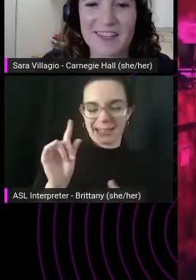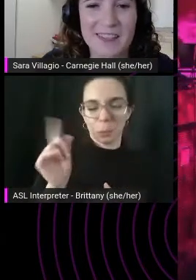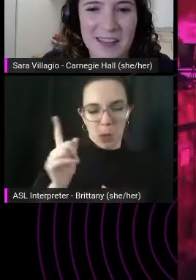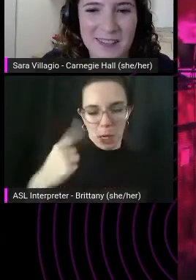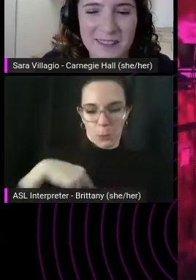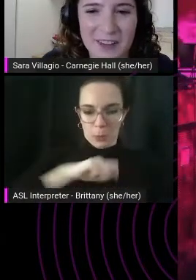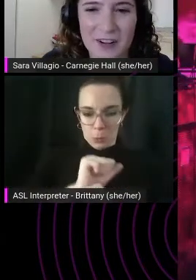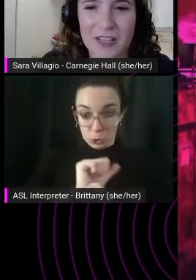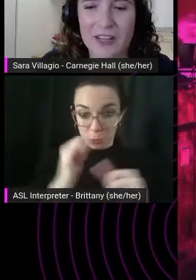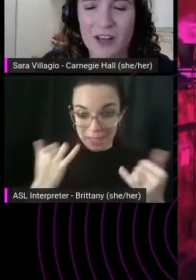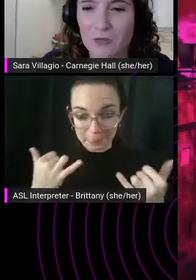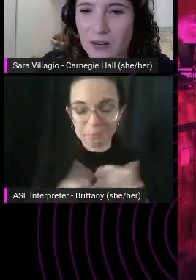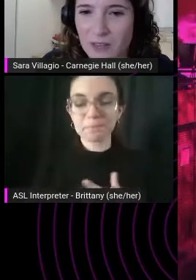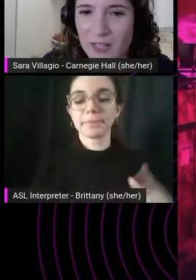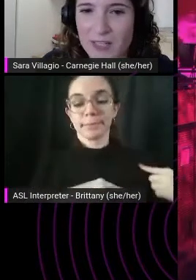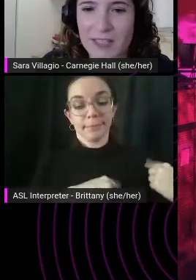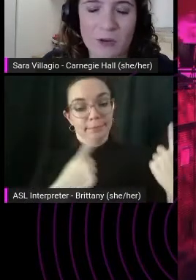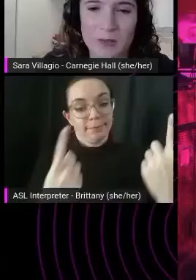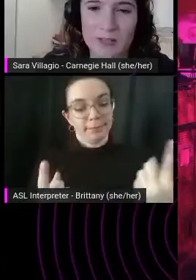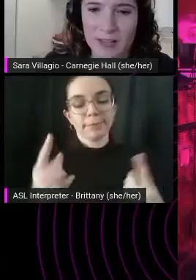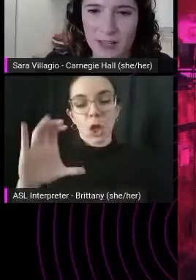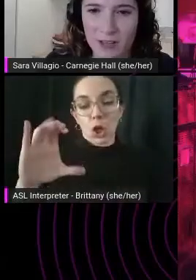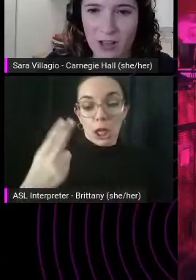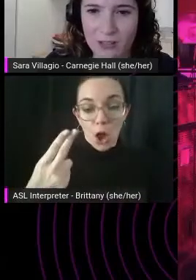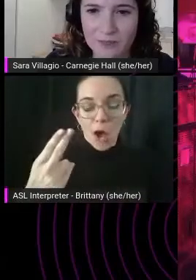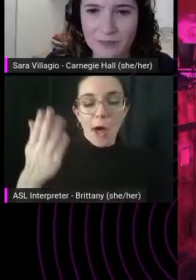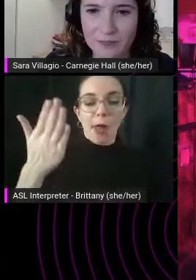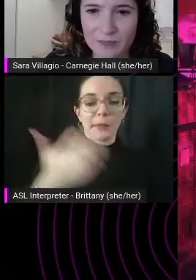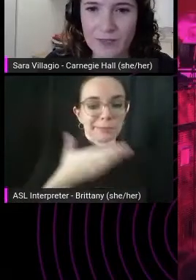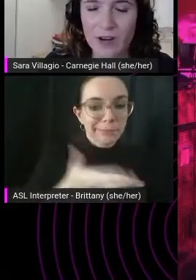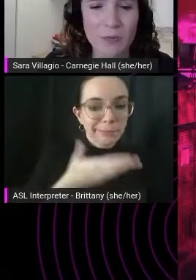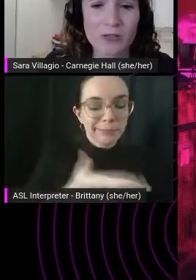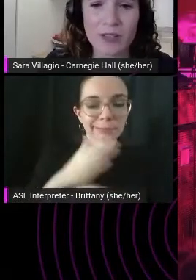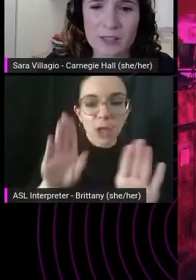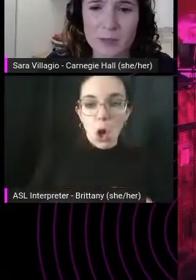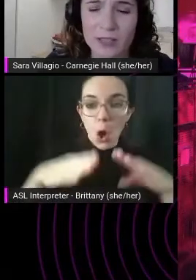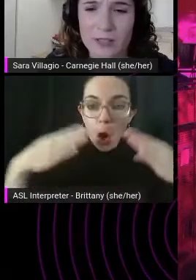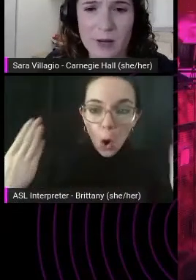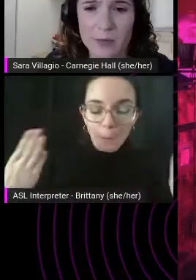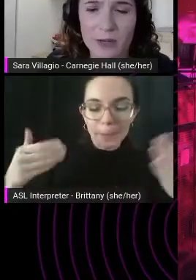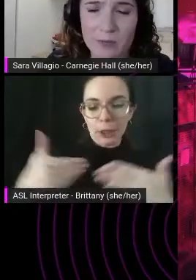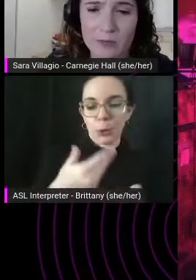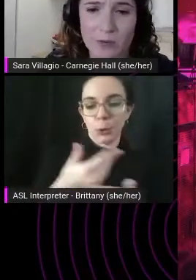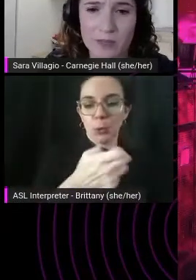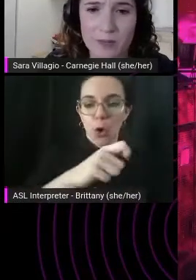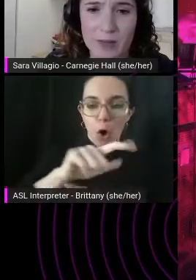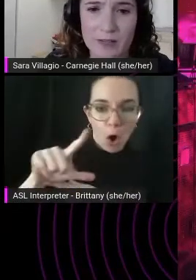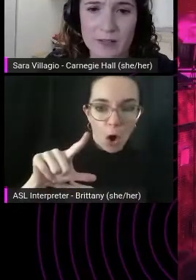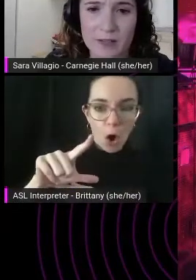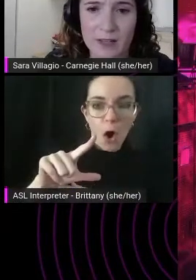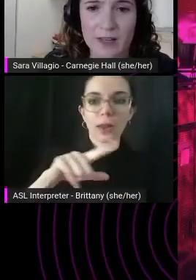Since then, Carnegie Hall renovated and opened a new hall, our most flexible and contemporary performance space.